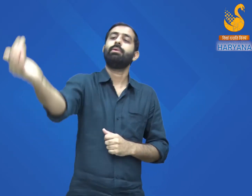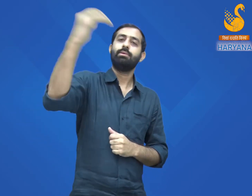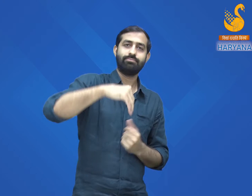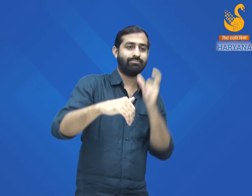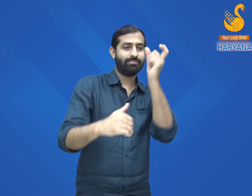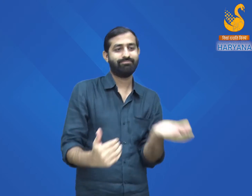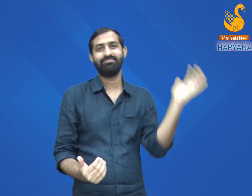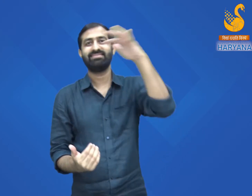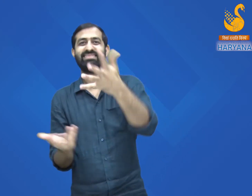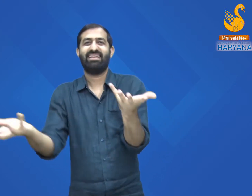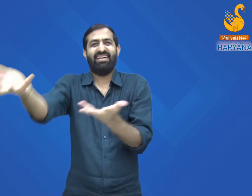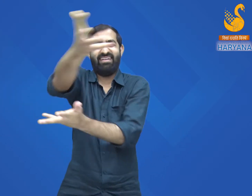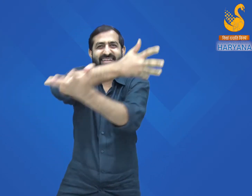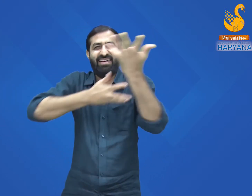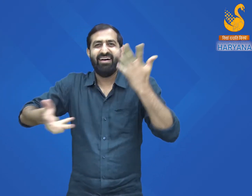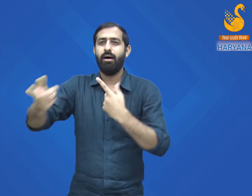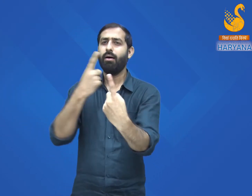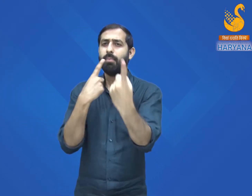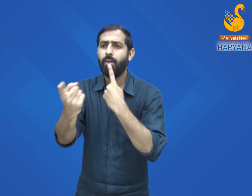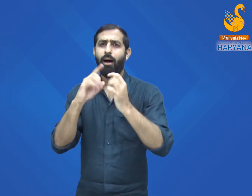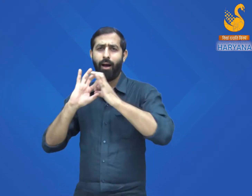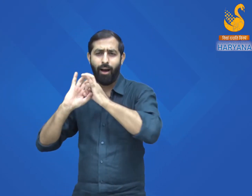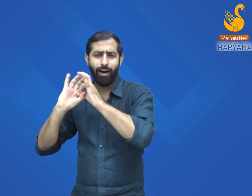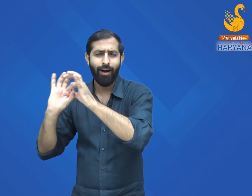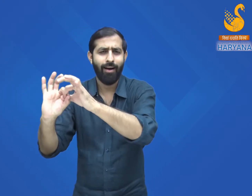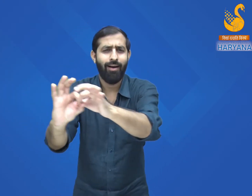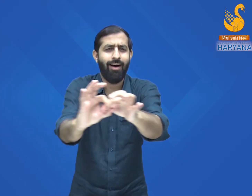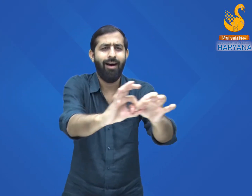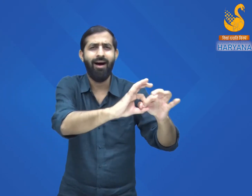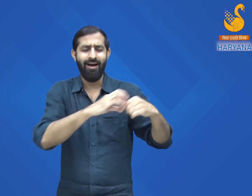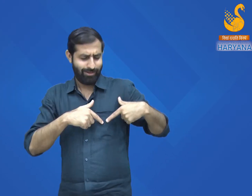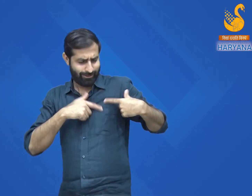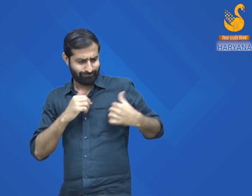People travel from one state to the other, connect with each other and relate to each other.